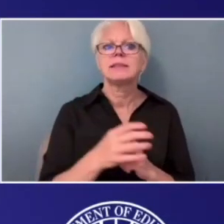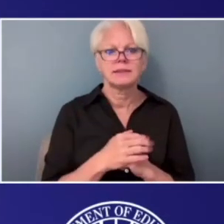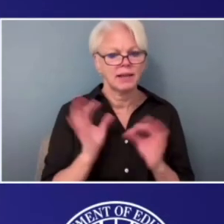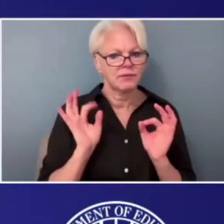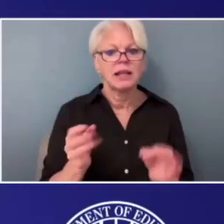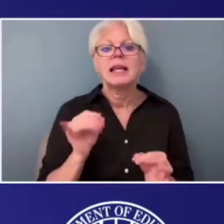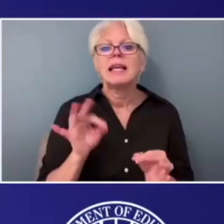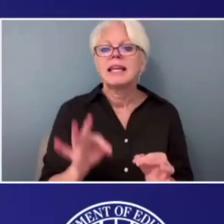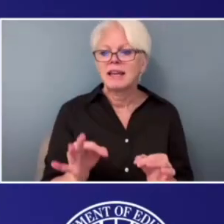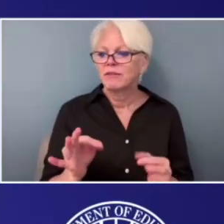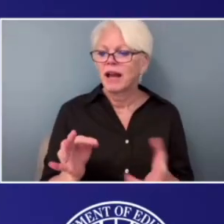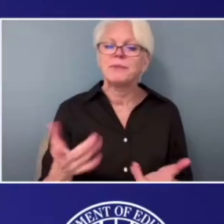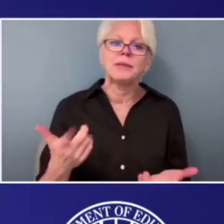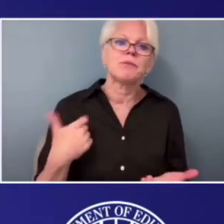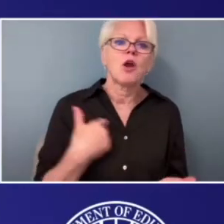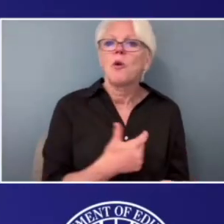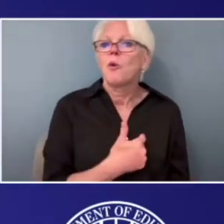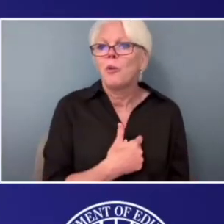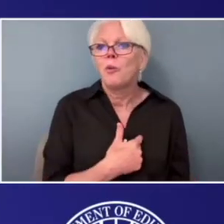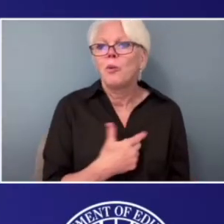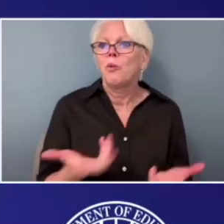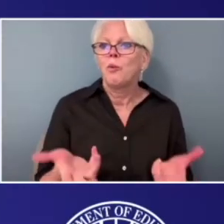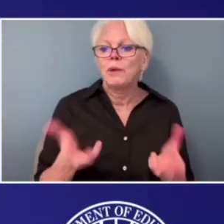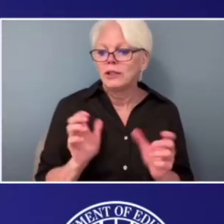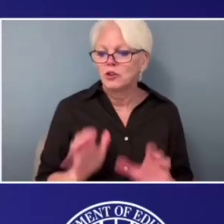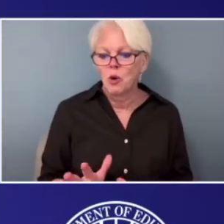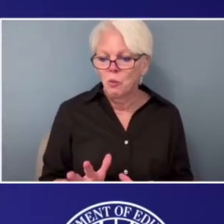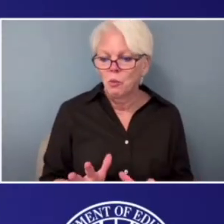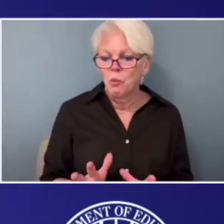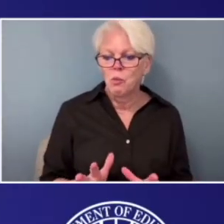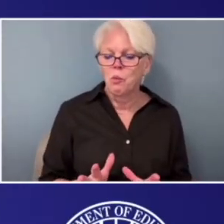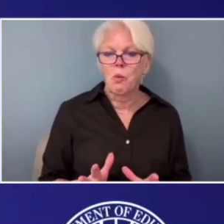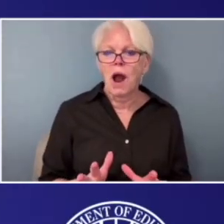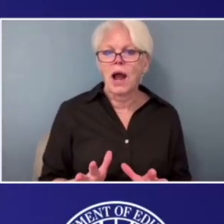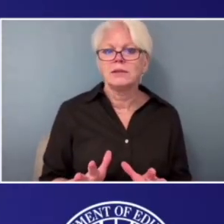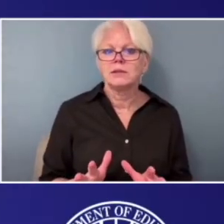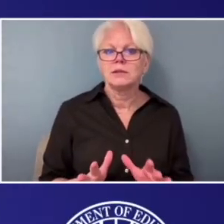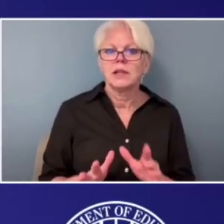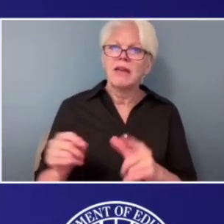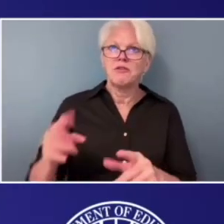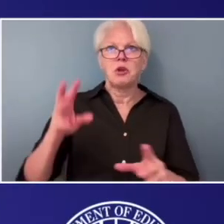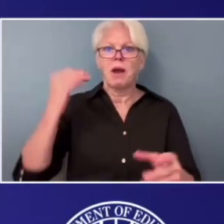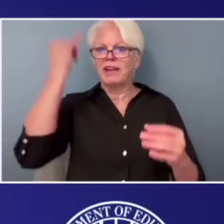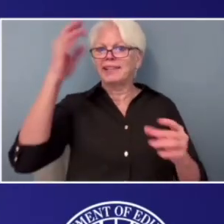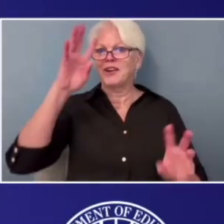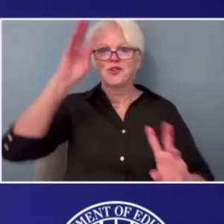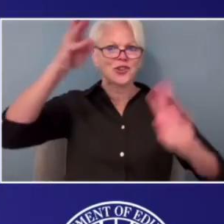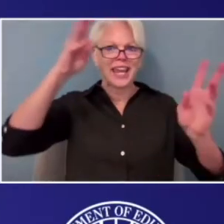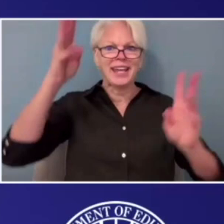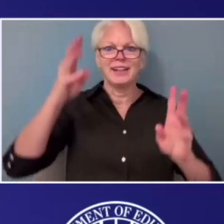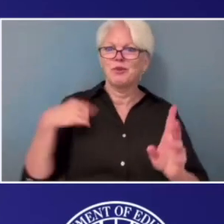you know, we don't want to squelch any of your creative minds because, seriously, we are looking at everything